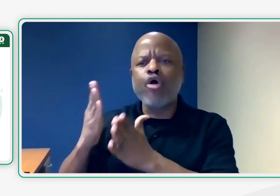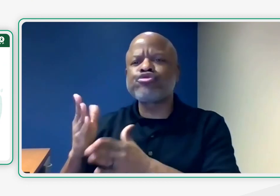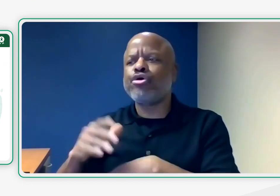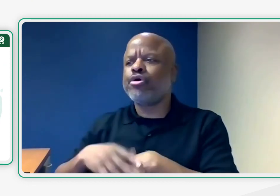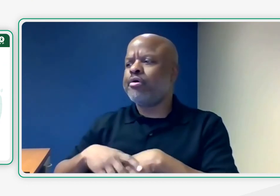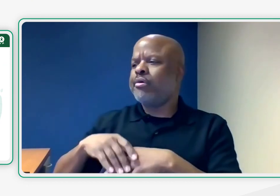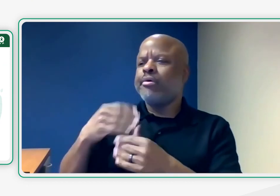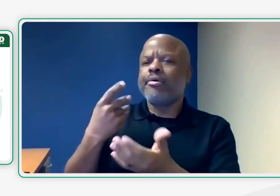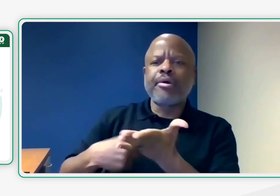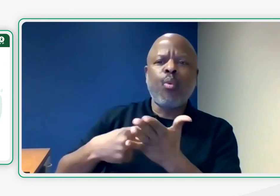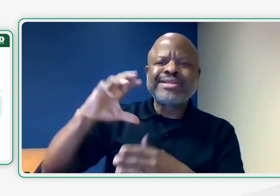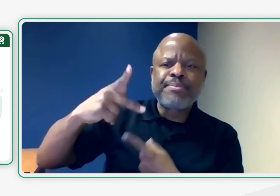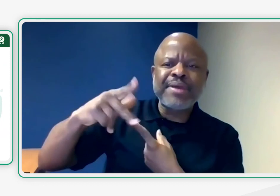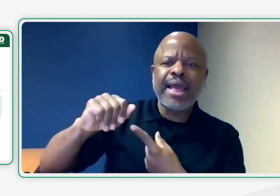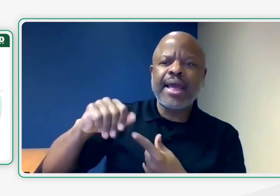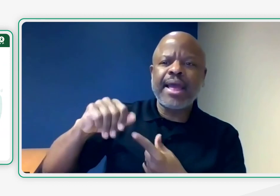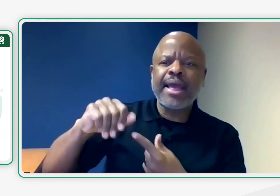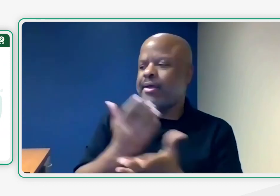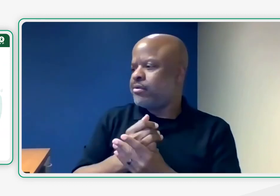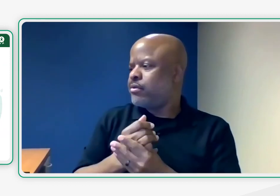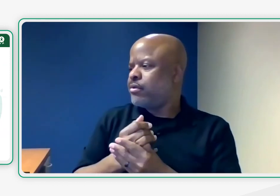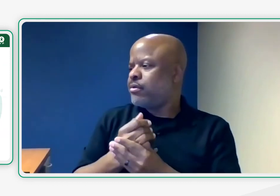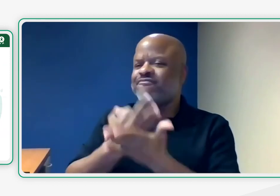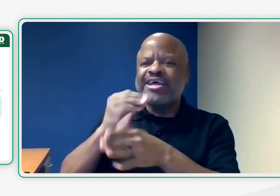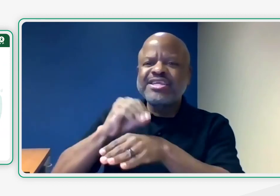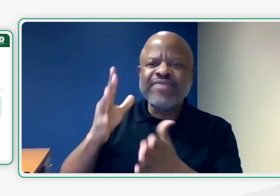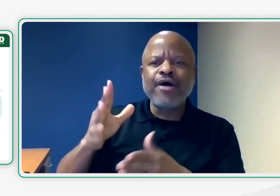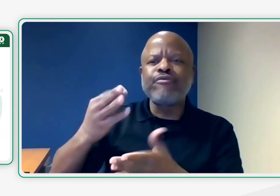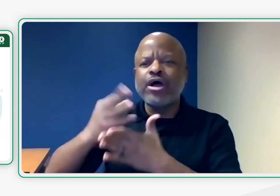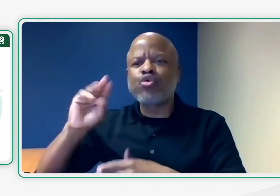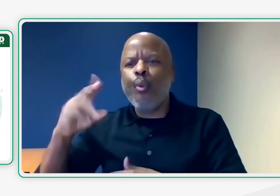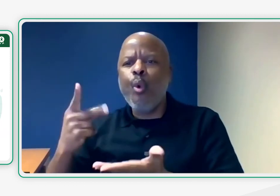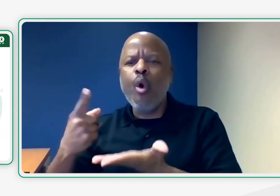and influences your decision making. You can apply this to whether you want to have